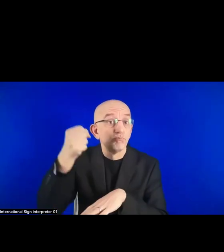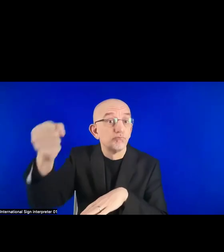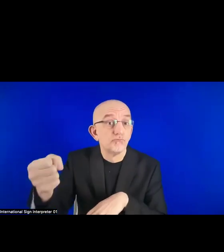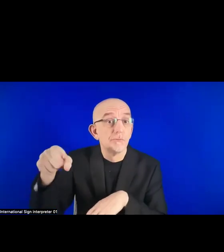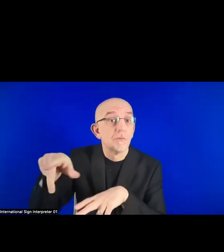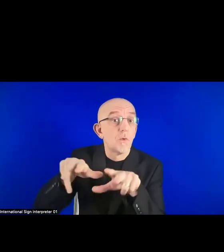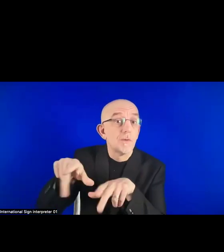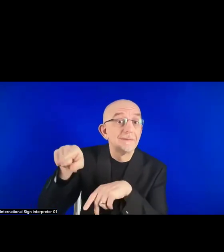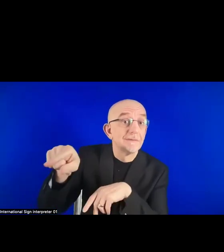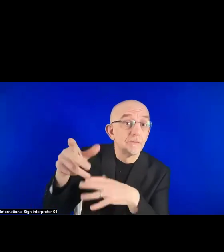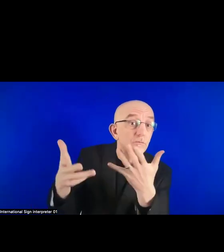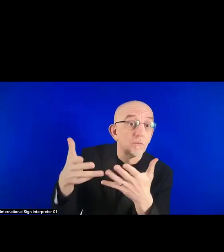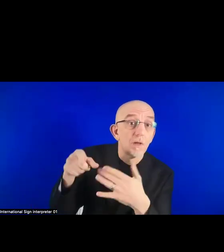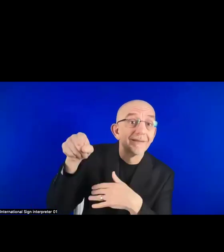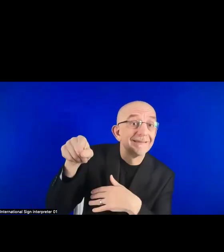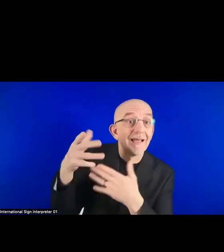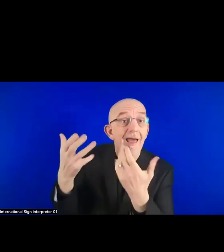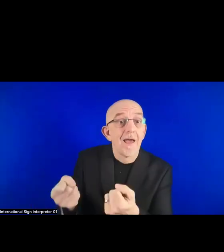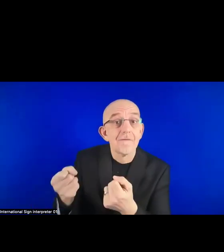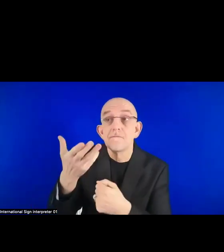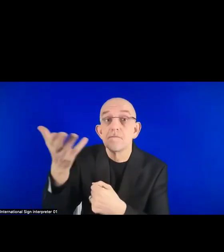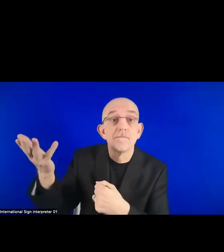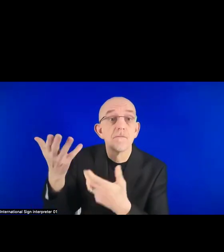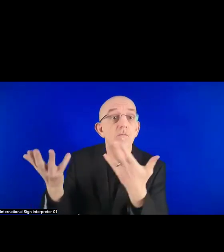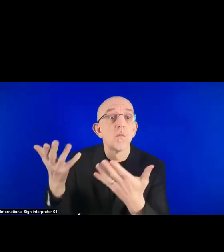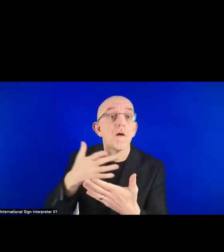list that they would already be flagging that at the point of contacting me. Those